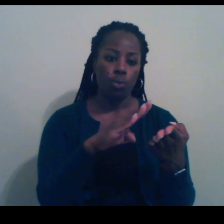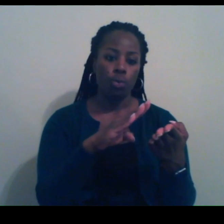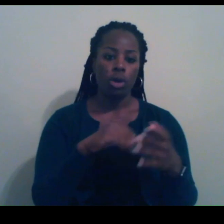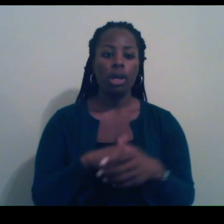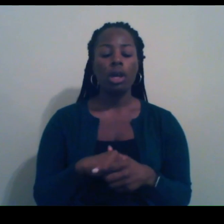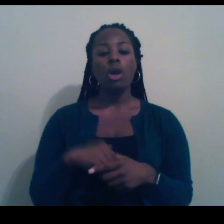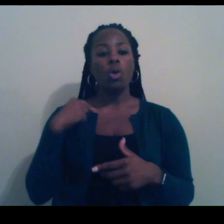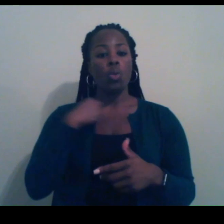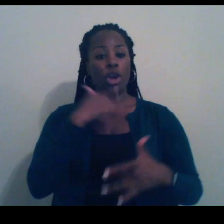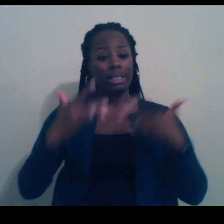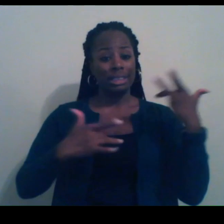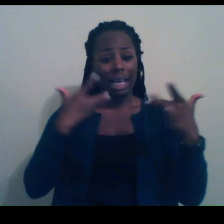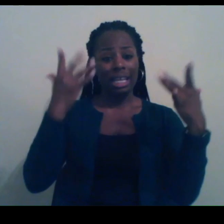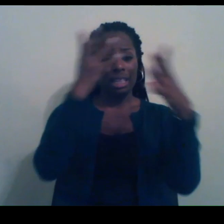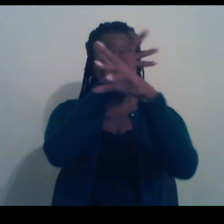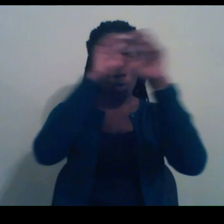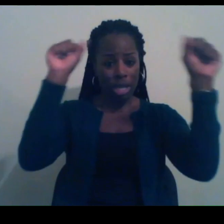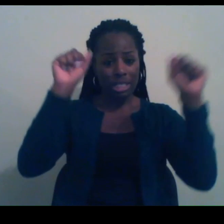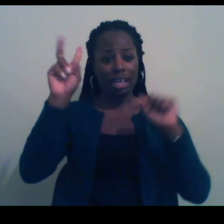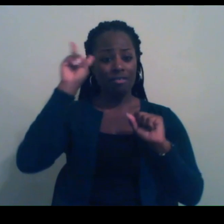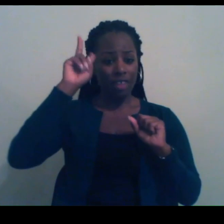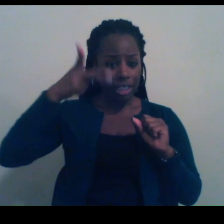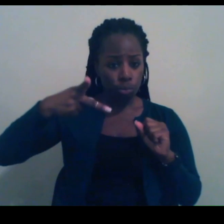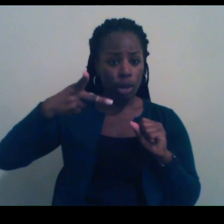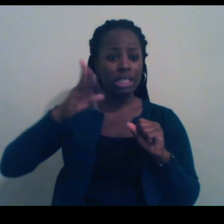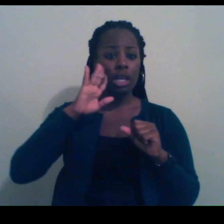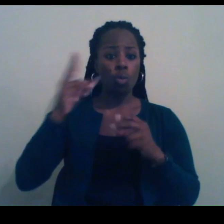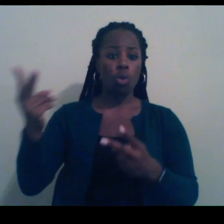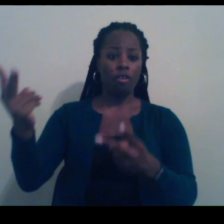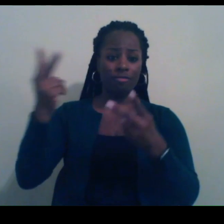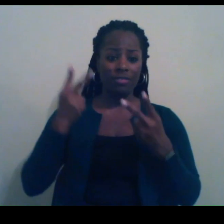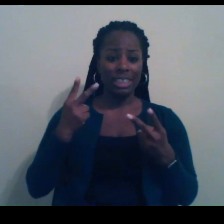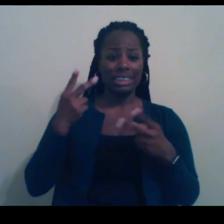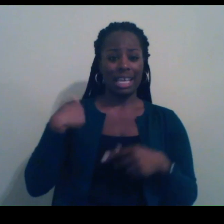president's and the secretary's visit to come to Atlanta on Friday and get to